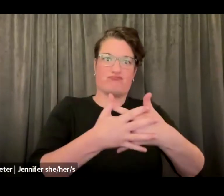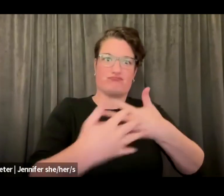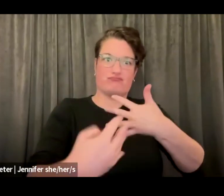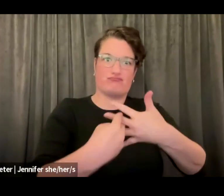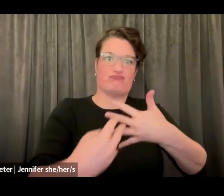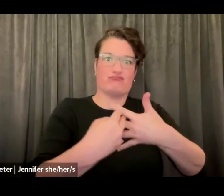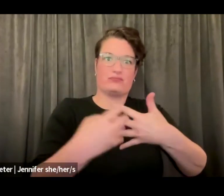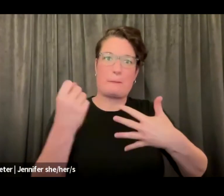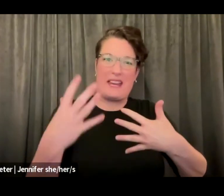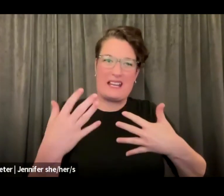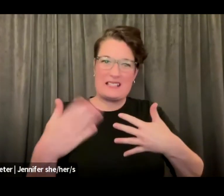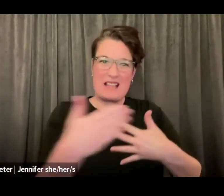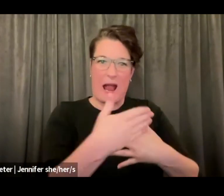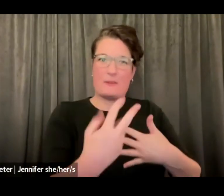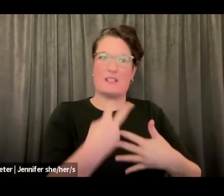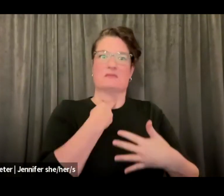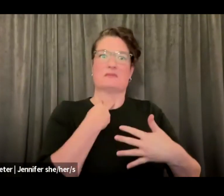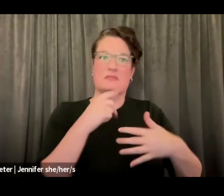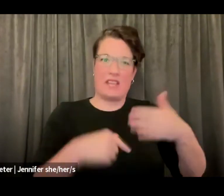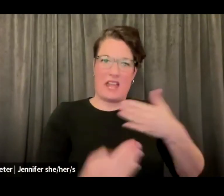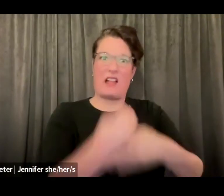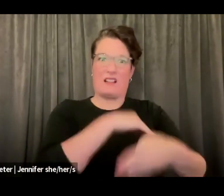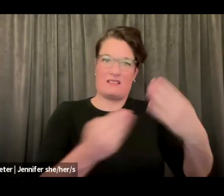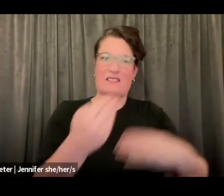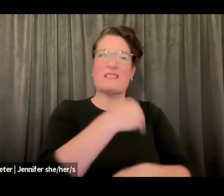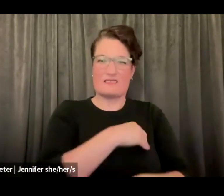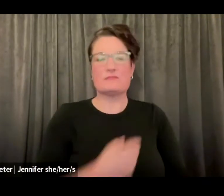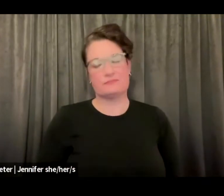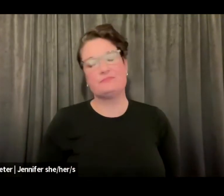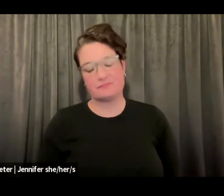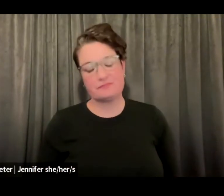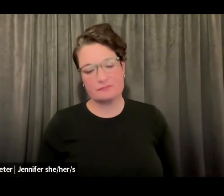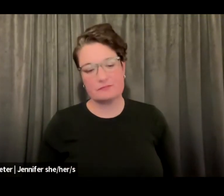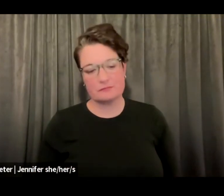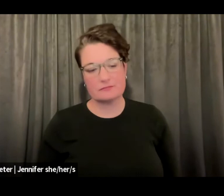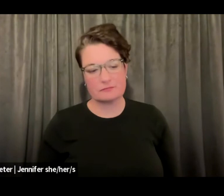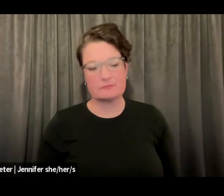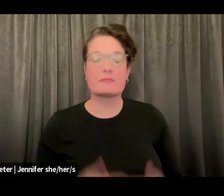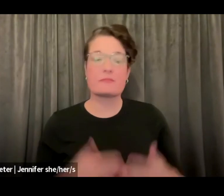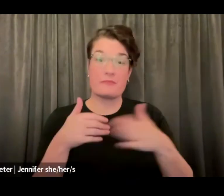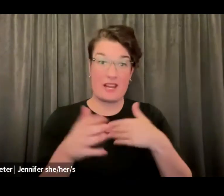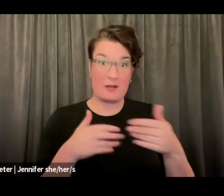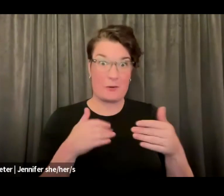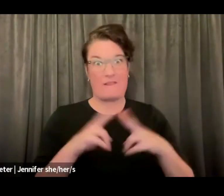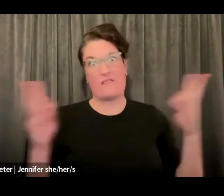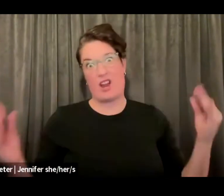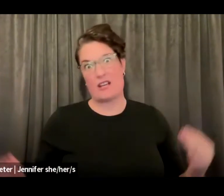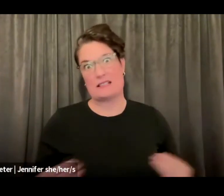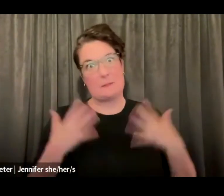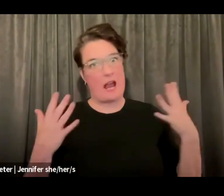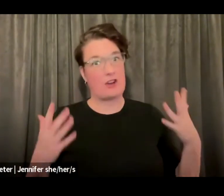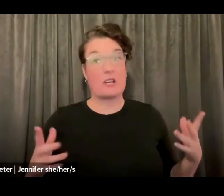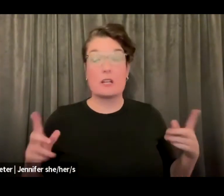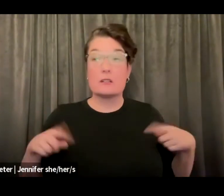And anyway, so it's really inspiring that after many years of advocating to have